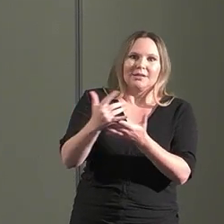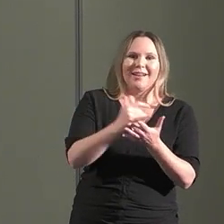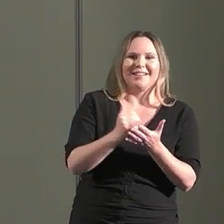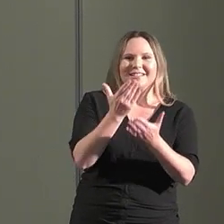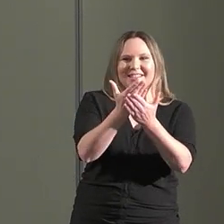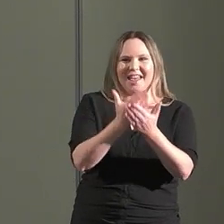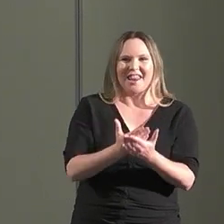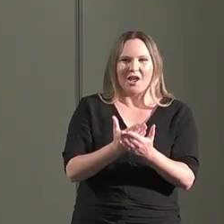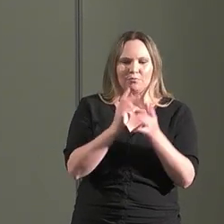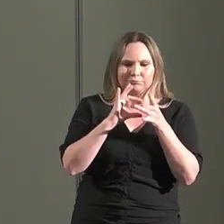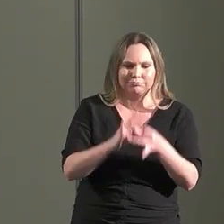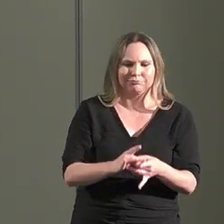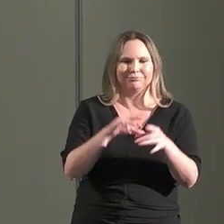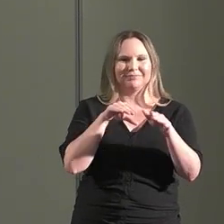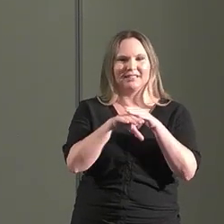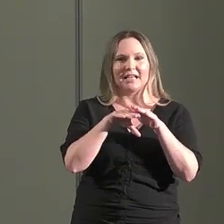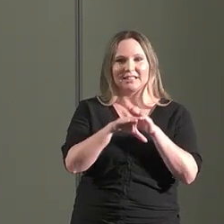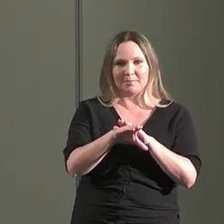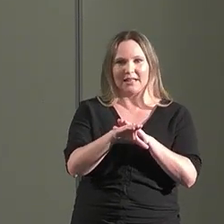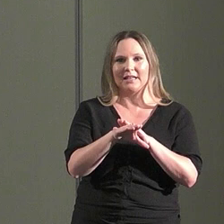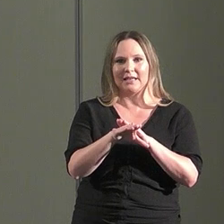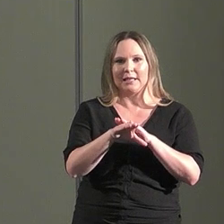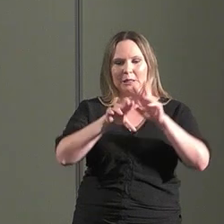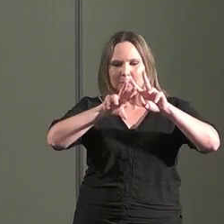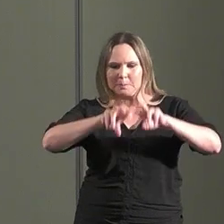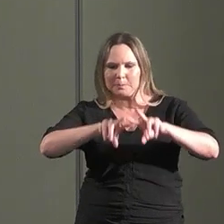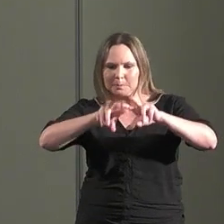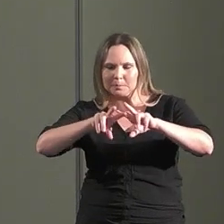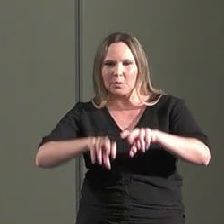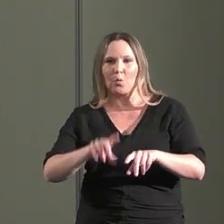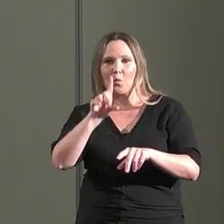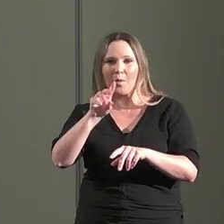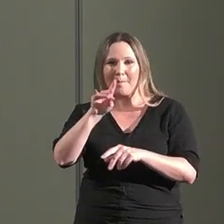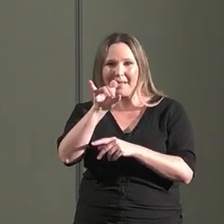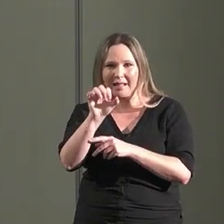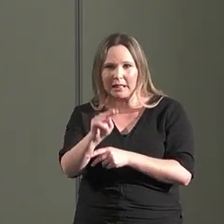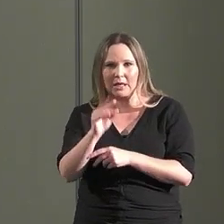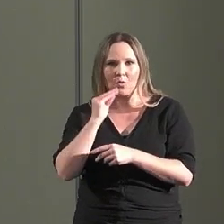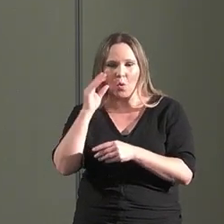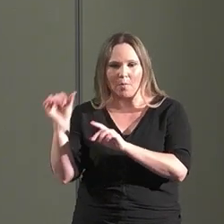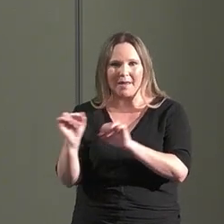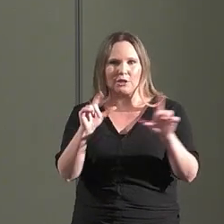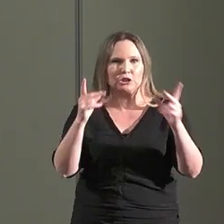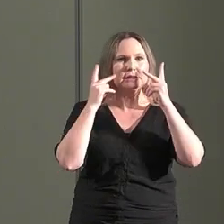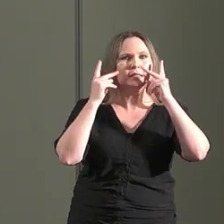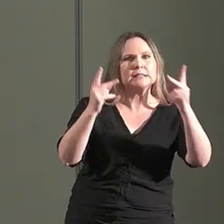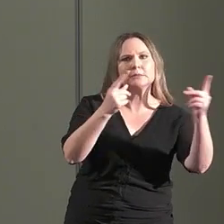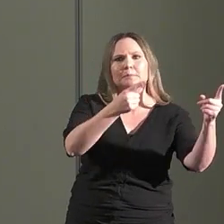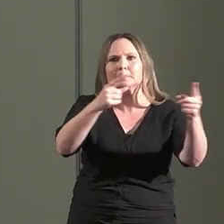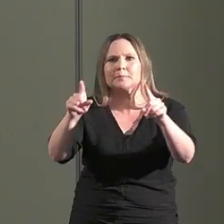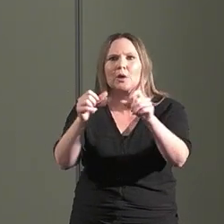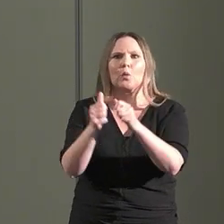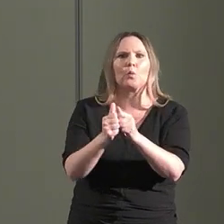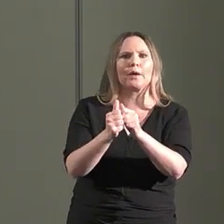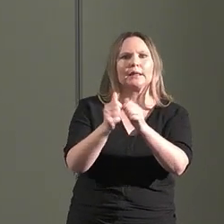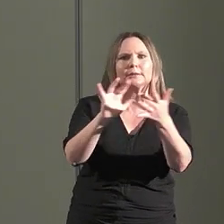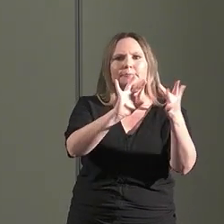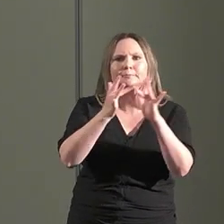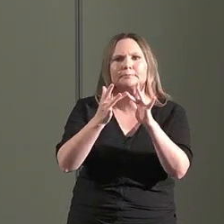On accessibility across the million home pages just to get a sense where the web is at. What are the types of issues.